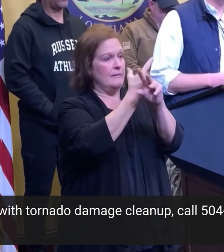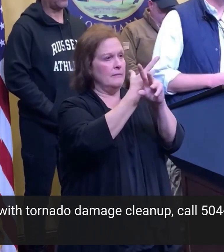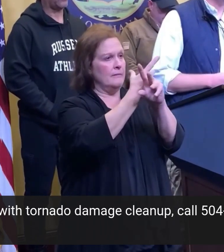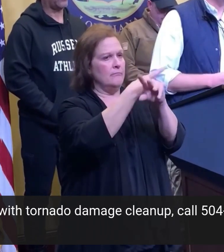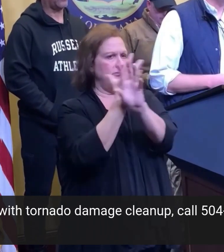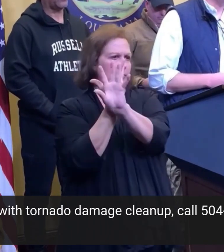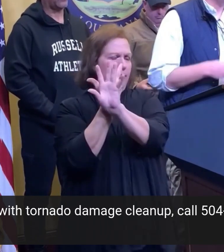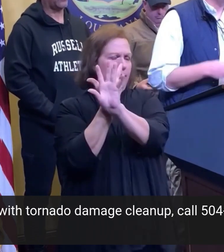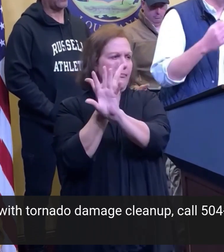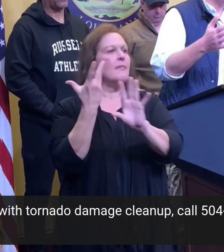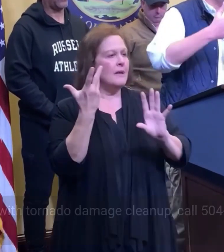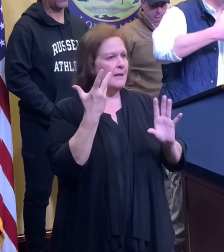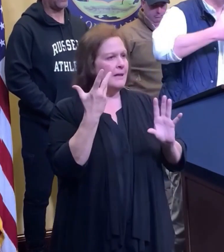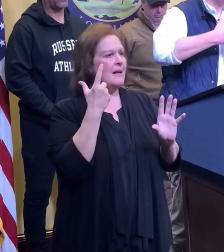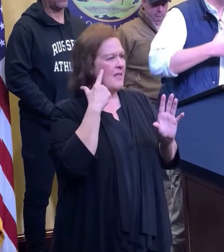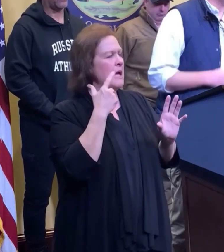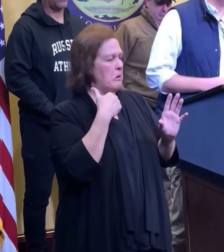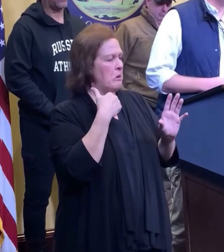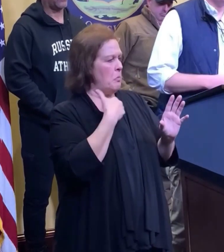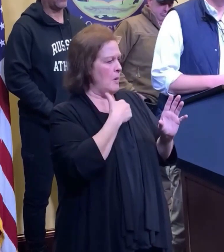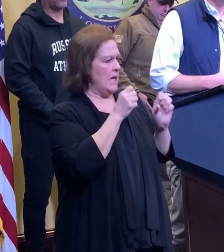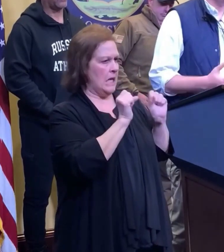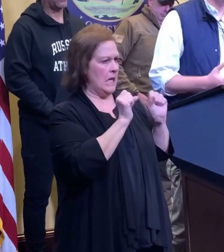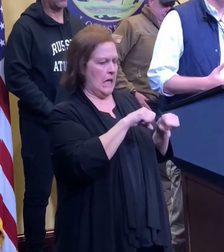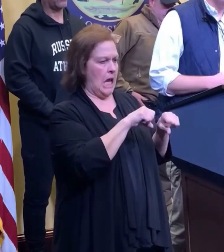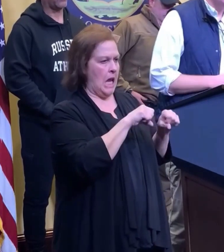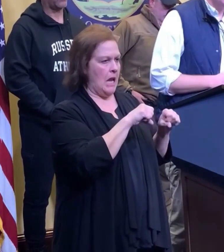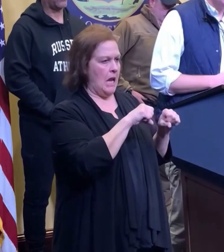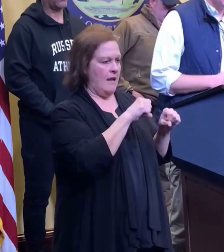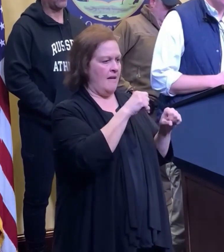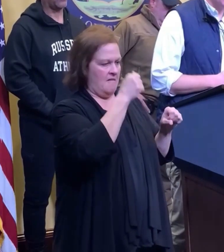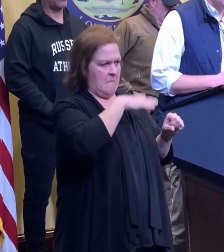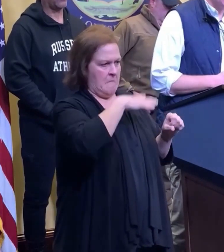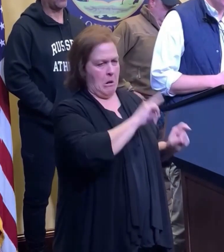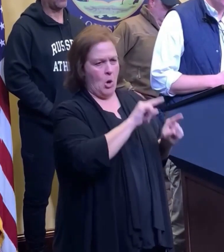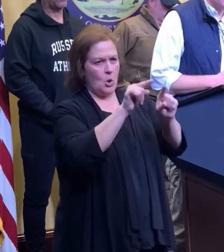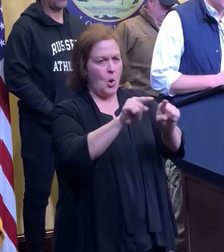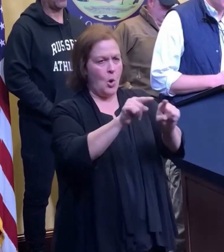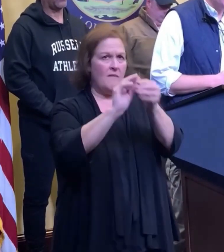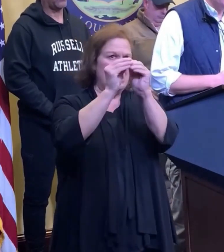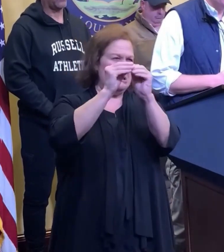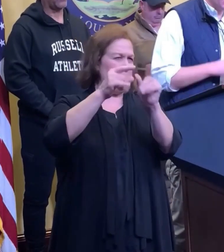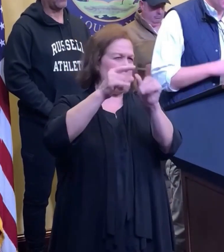in-house teams can get those things turned in a matter of days not much longer than that those um